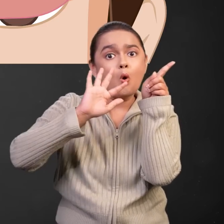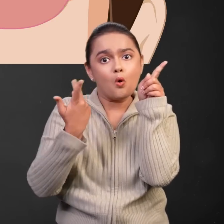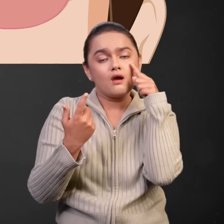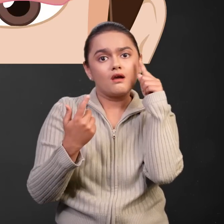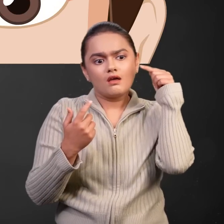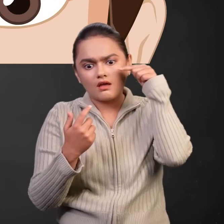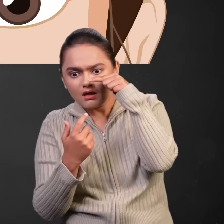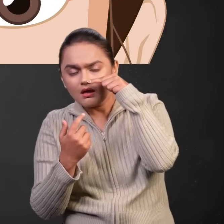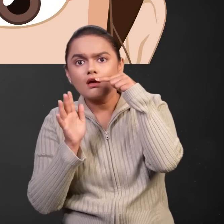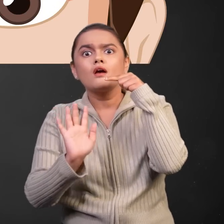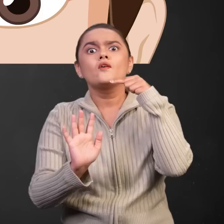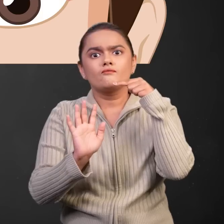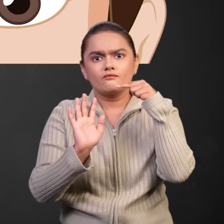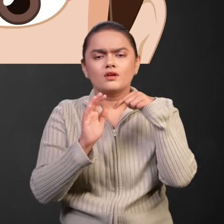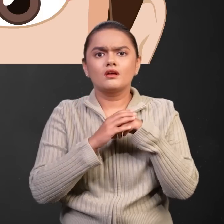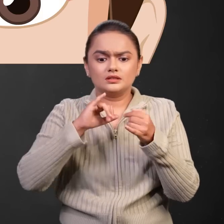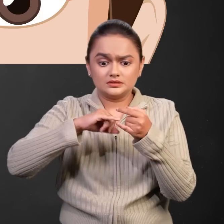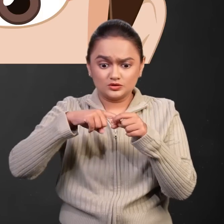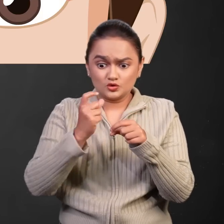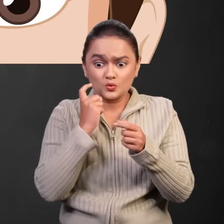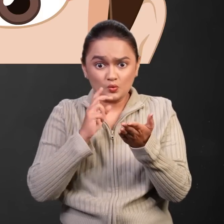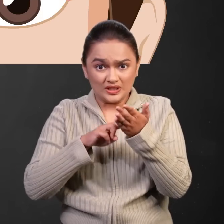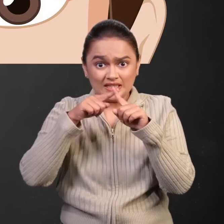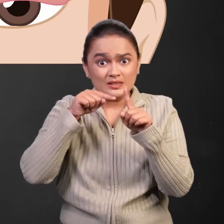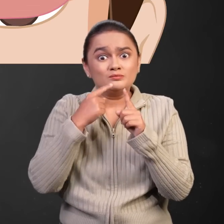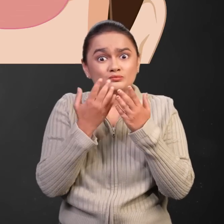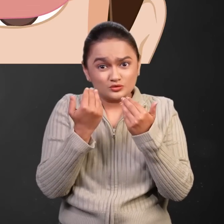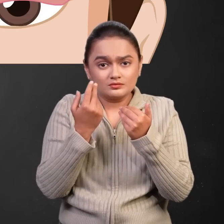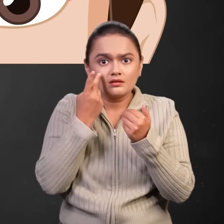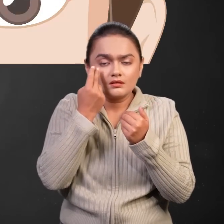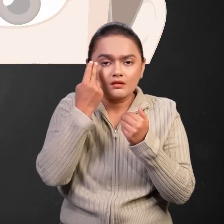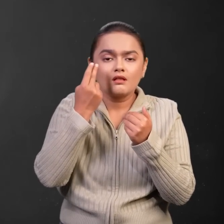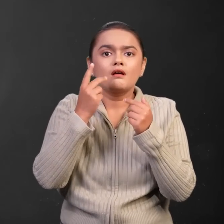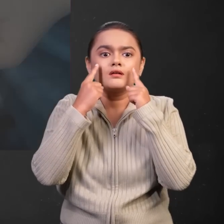Either outwards or inwards. Squint can be corrected by surgery,